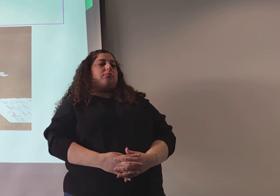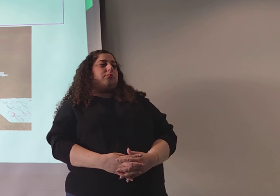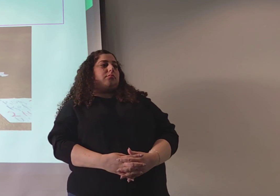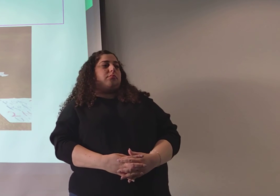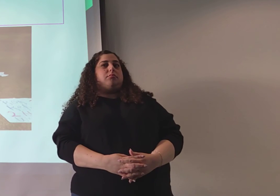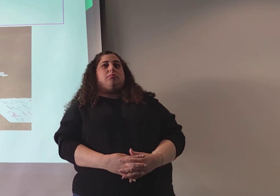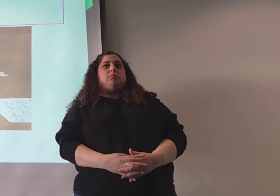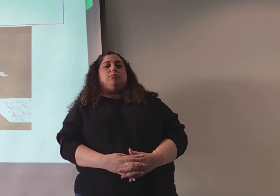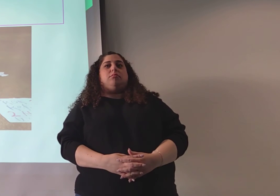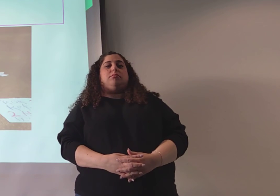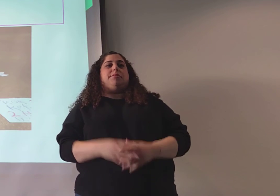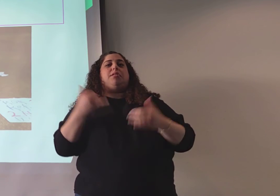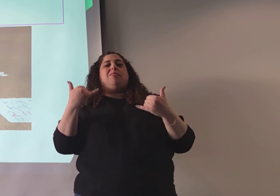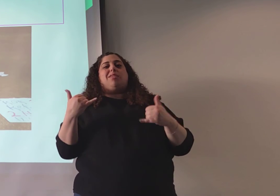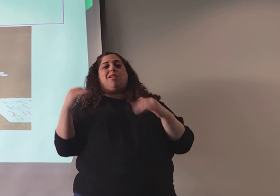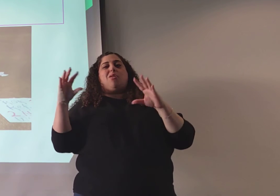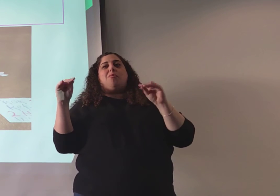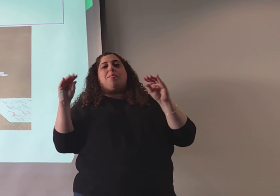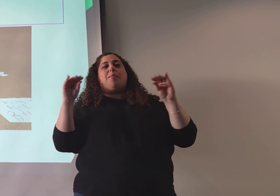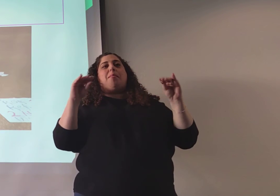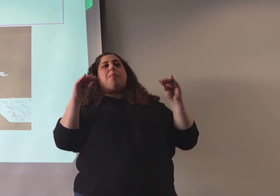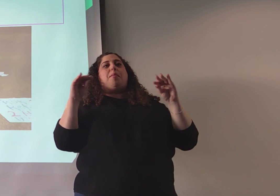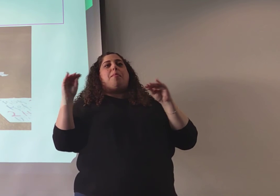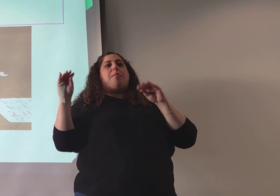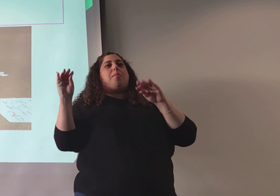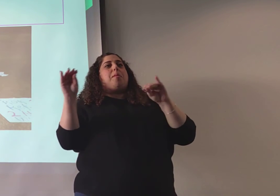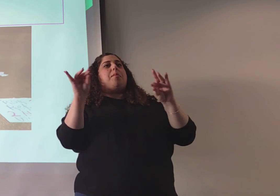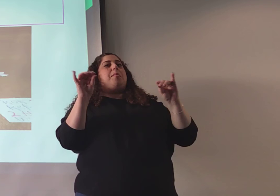So you can translate for them, but it’s better if they heard it from someone involved in the program themselves.